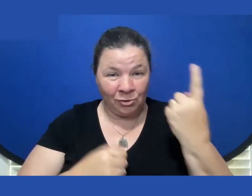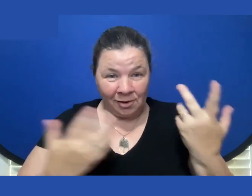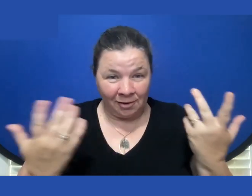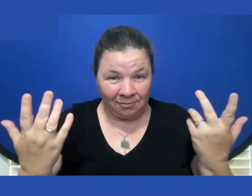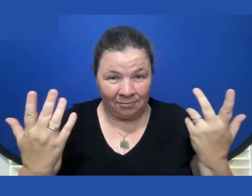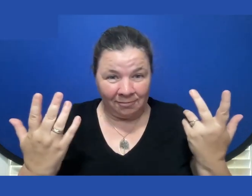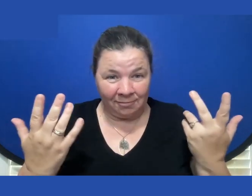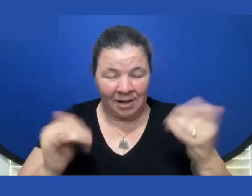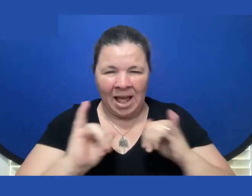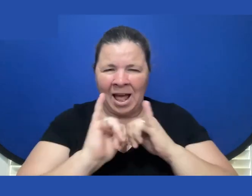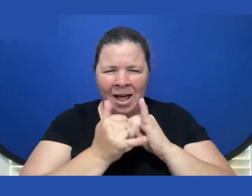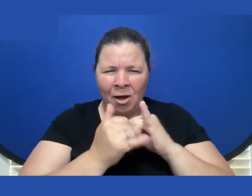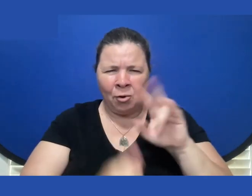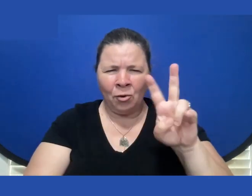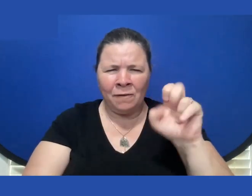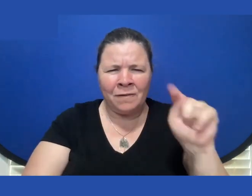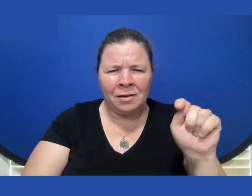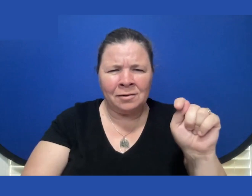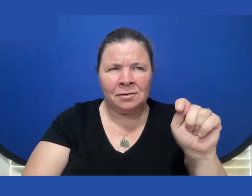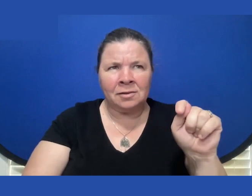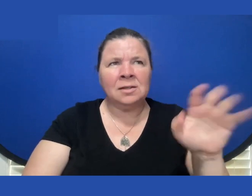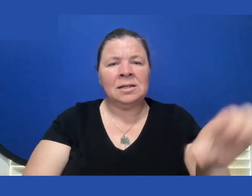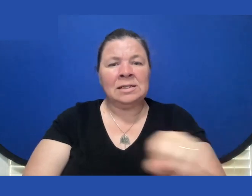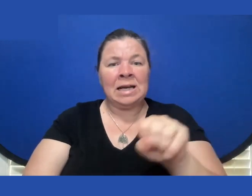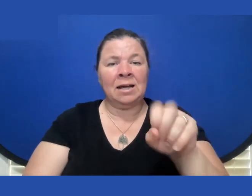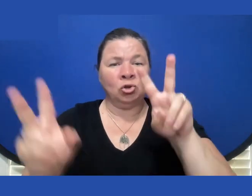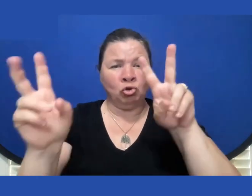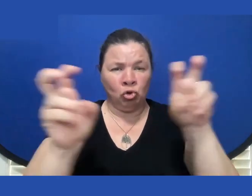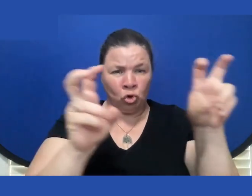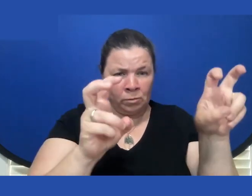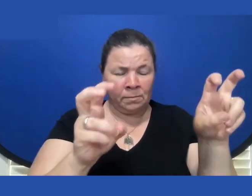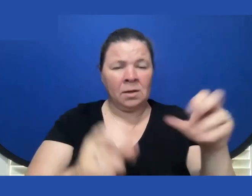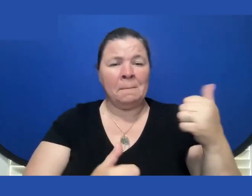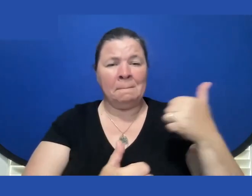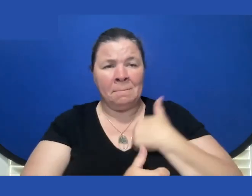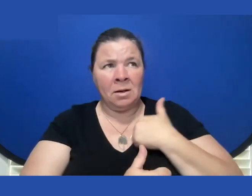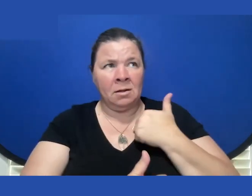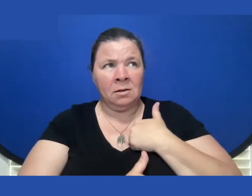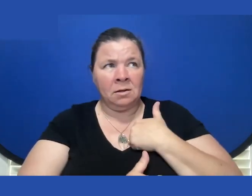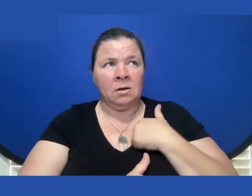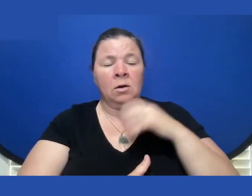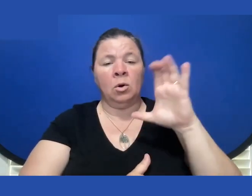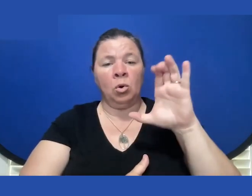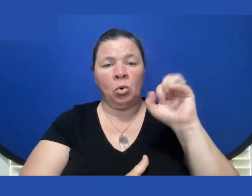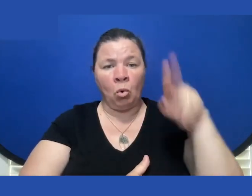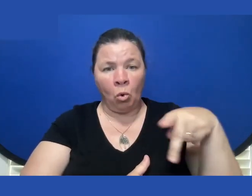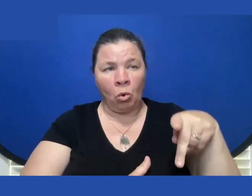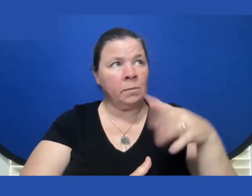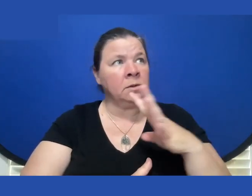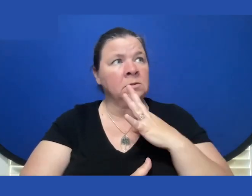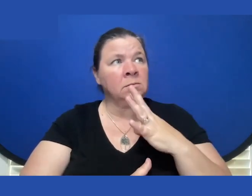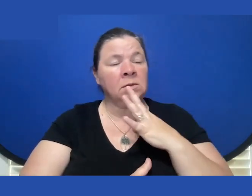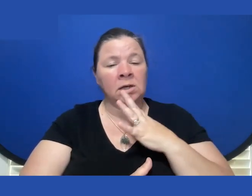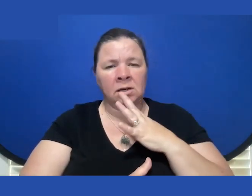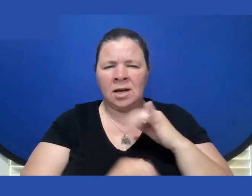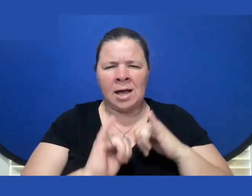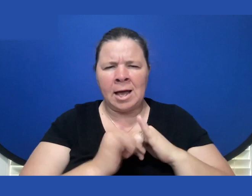How does the Veteran take that terminology, that military terminology, and turn it into corporate speak? And so, that's a really big struggle,